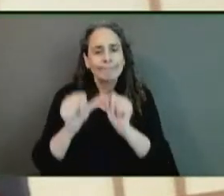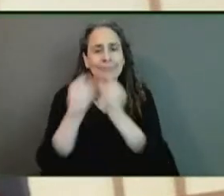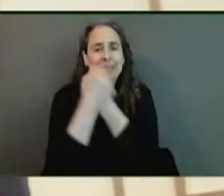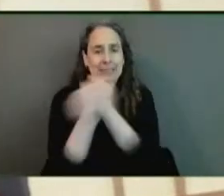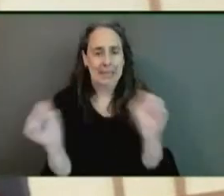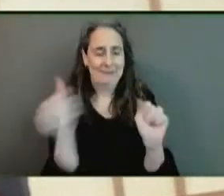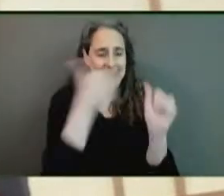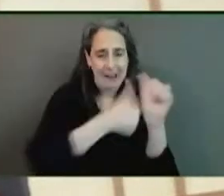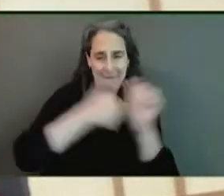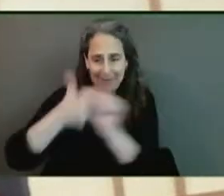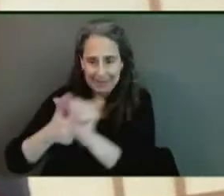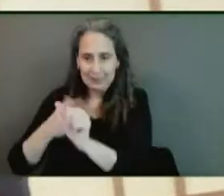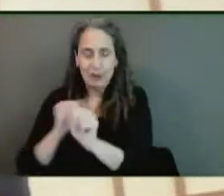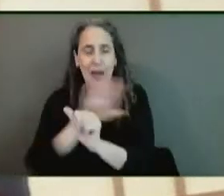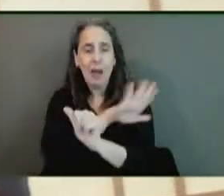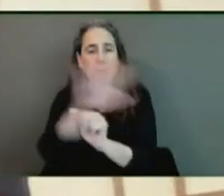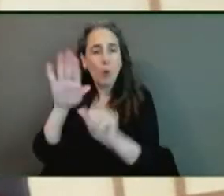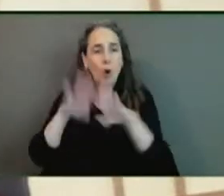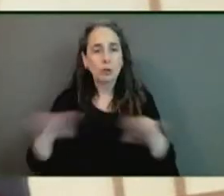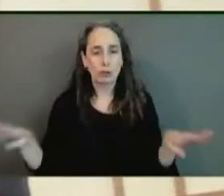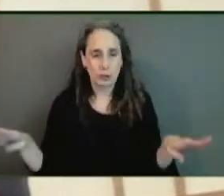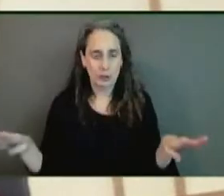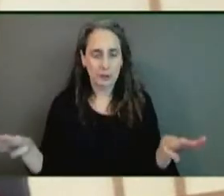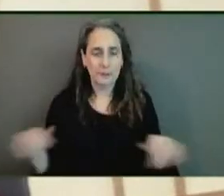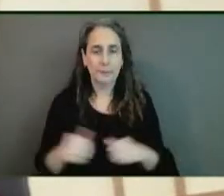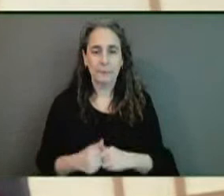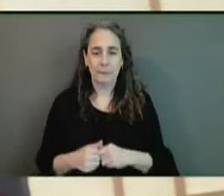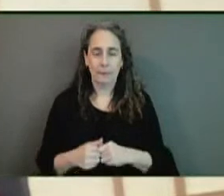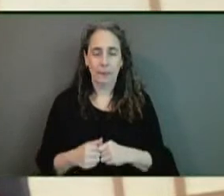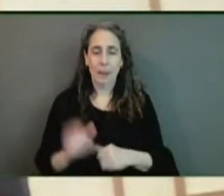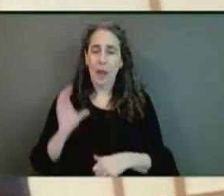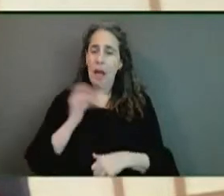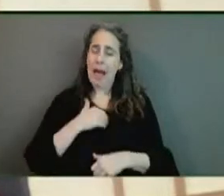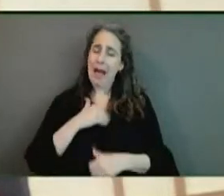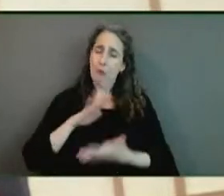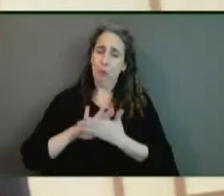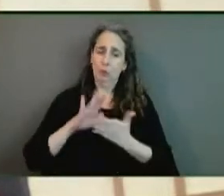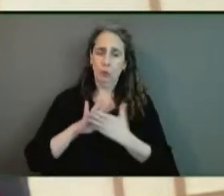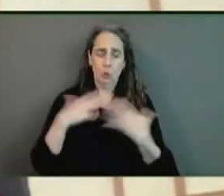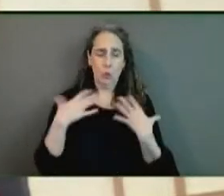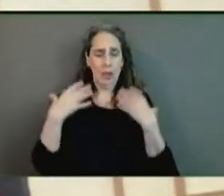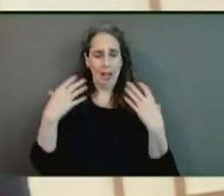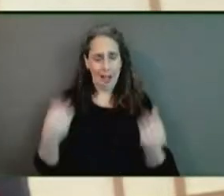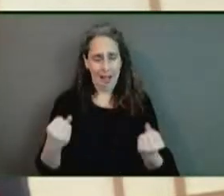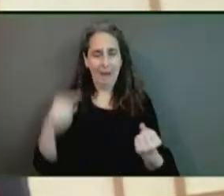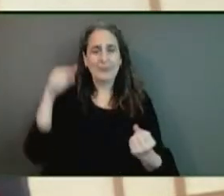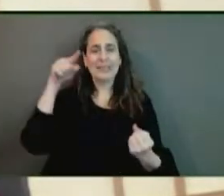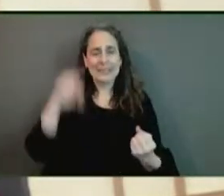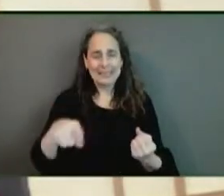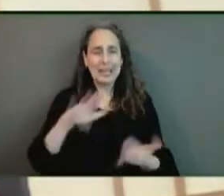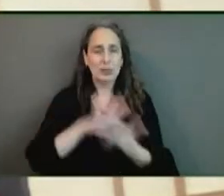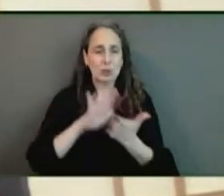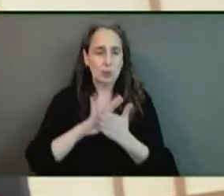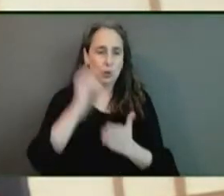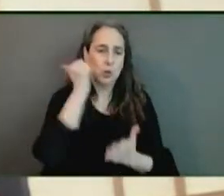county to protect the safety of each of us and our Children. We